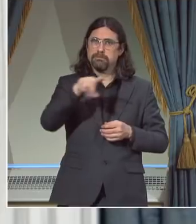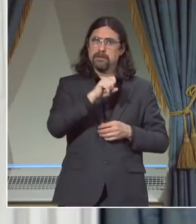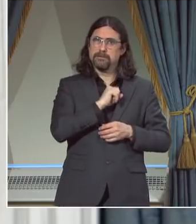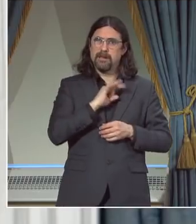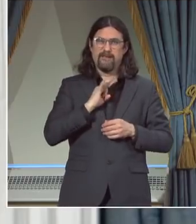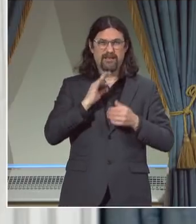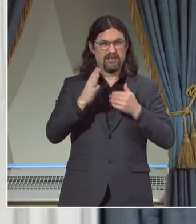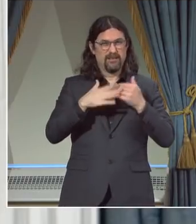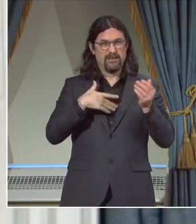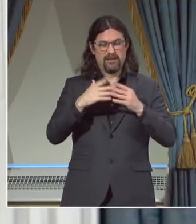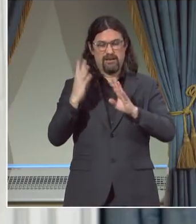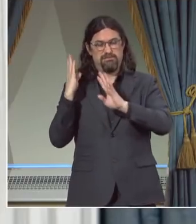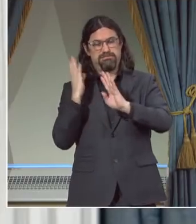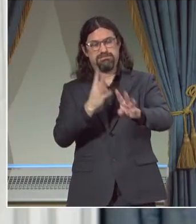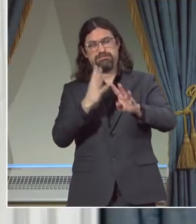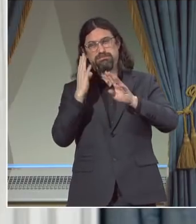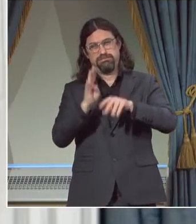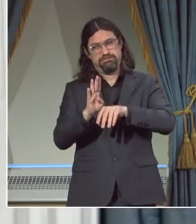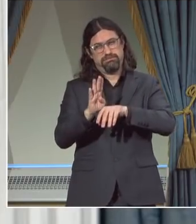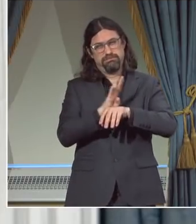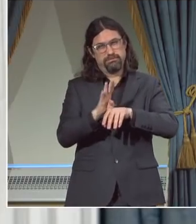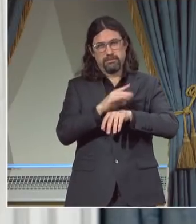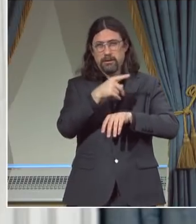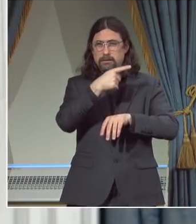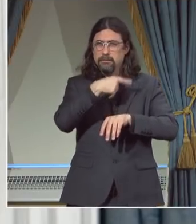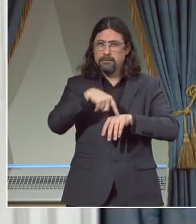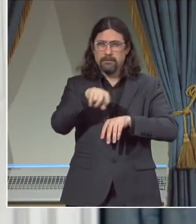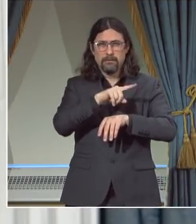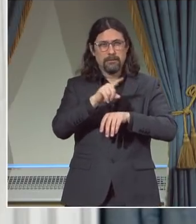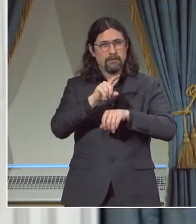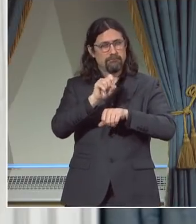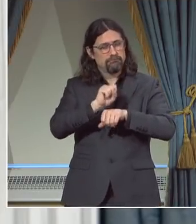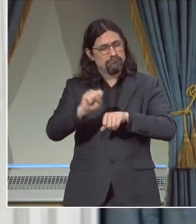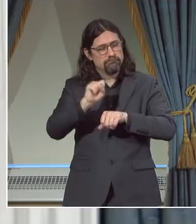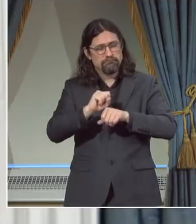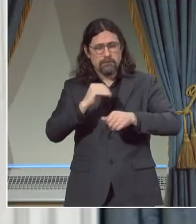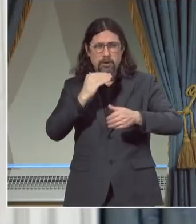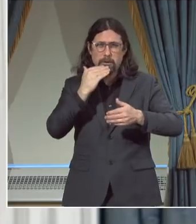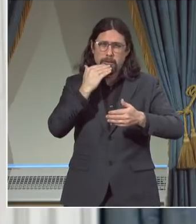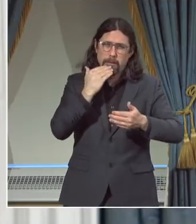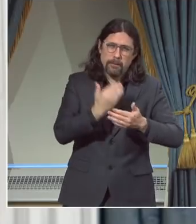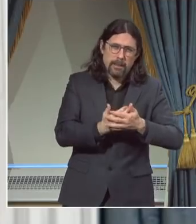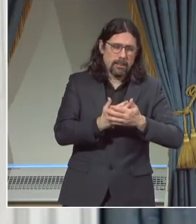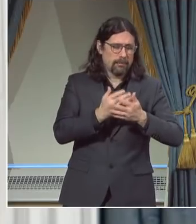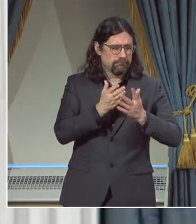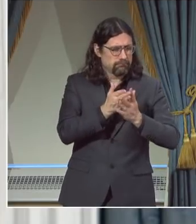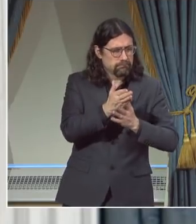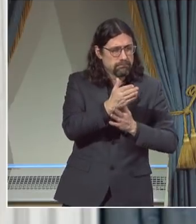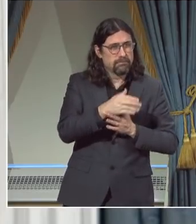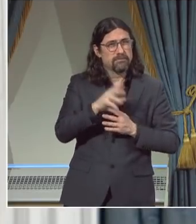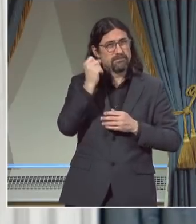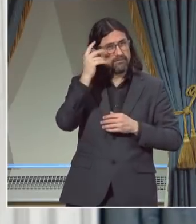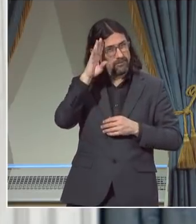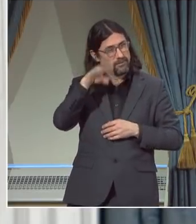OURME ERGENCY ROOMS ARE ABOUT TWICE AS FILLED AS USUAL.